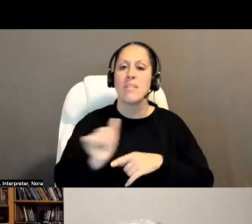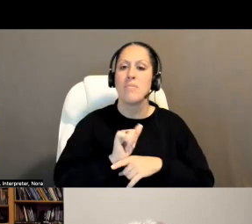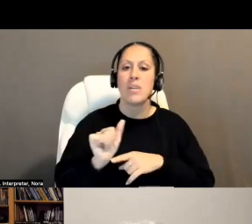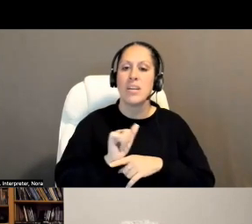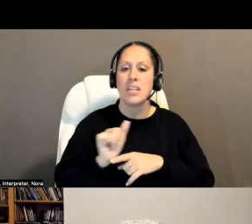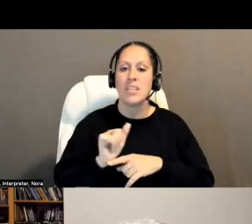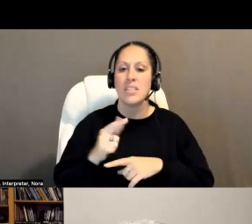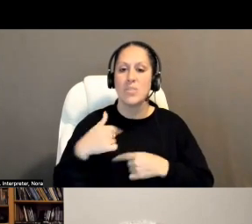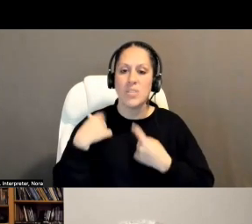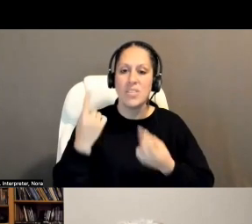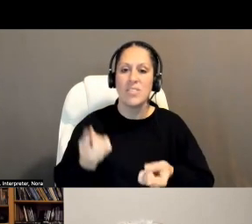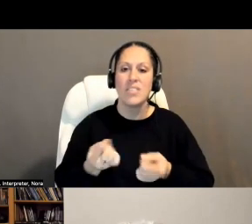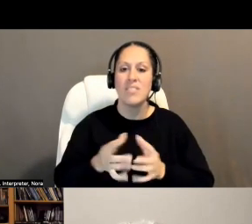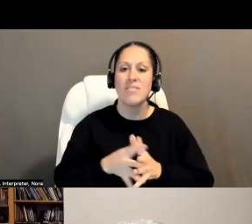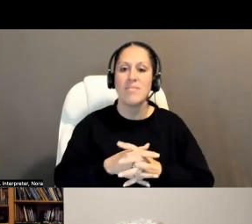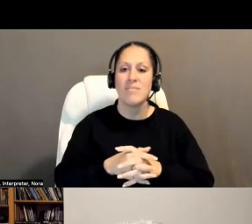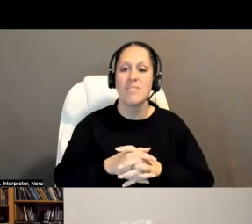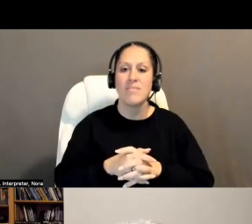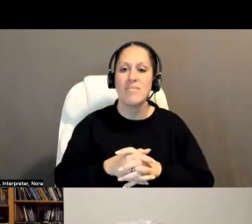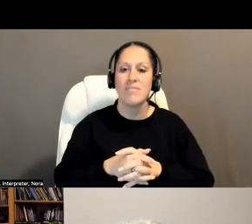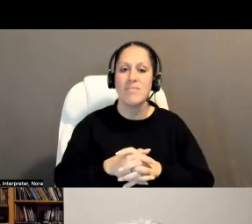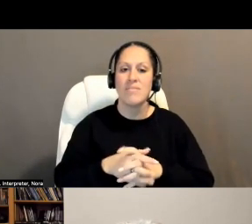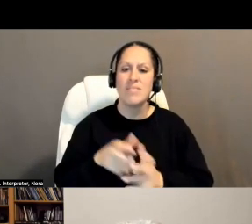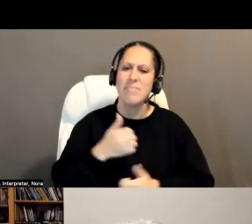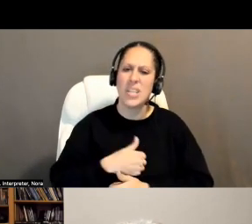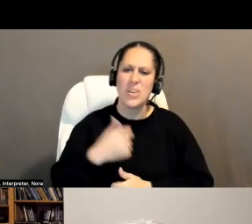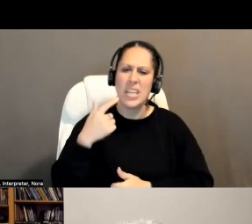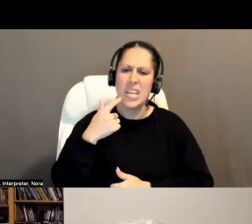been a while. I'm sorry to hear that you've been chronically